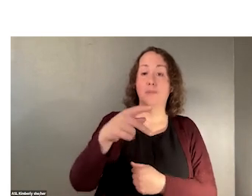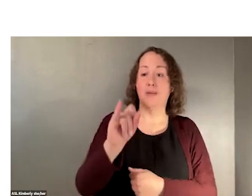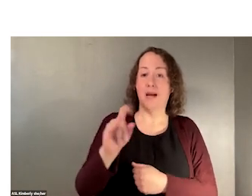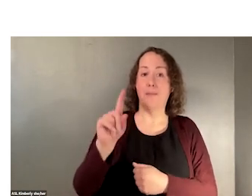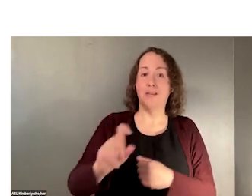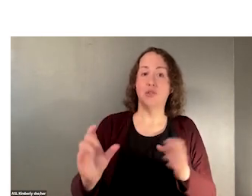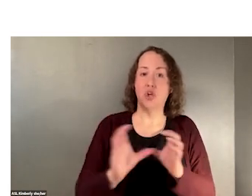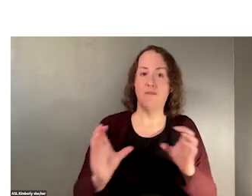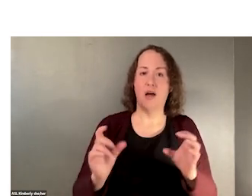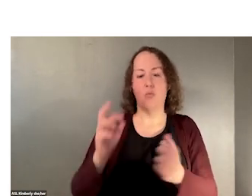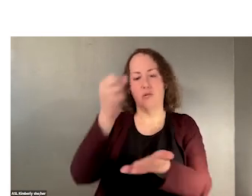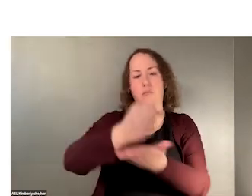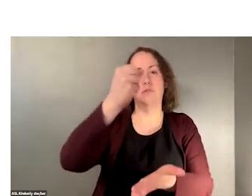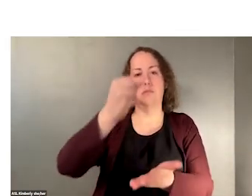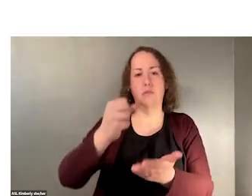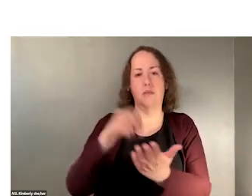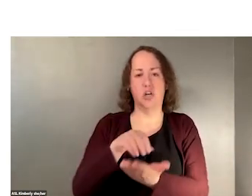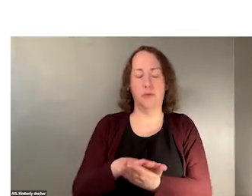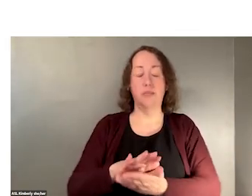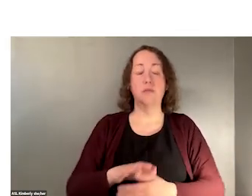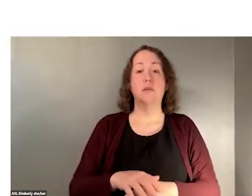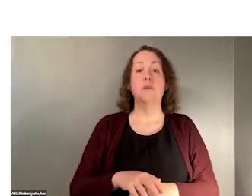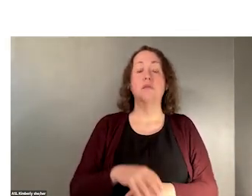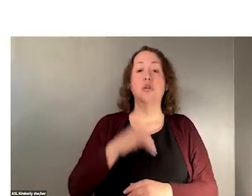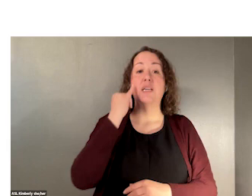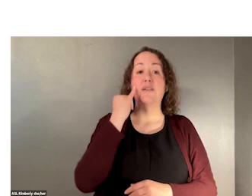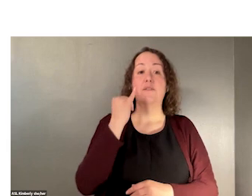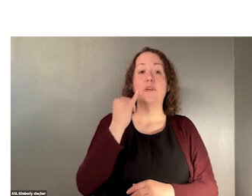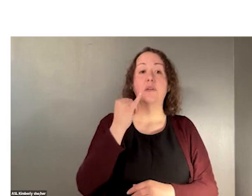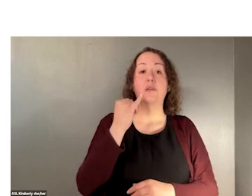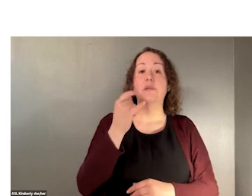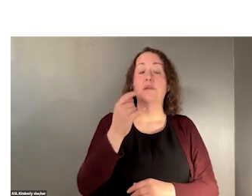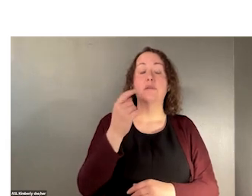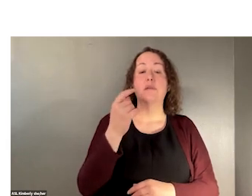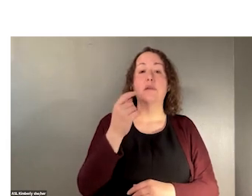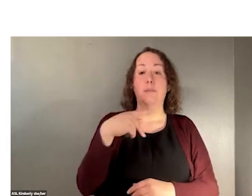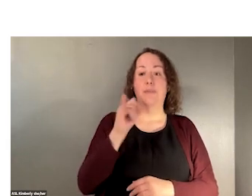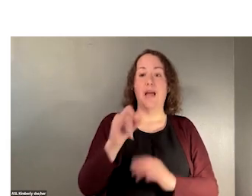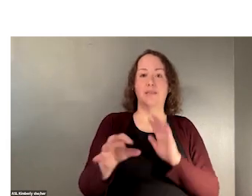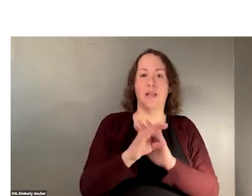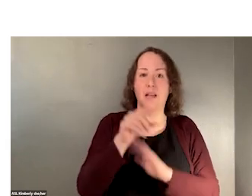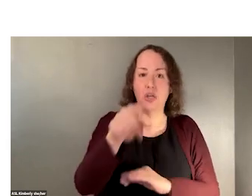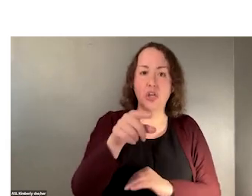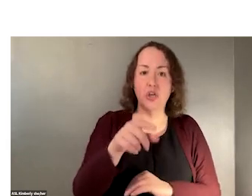So if you're a delegate for a PI, you're not able to certify it for them,